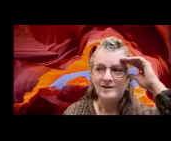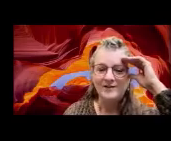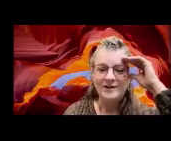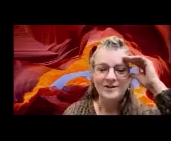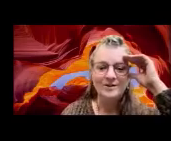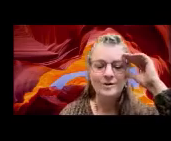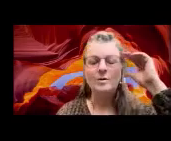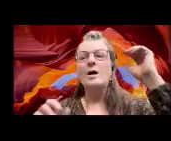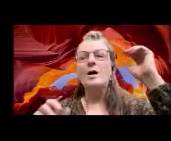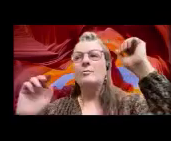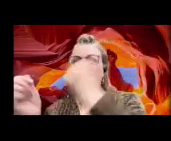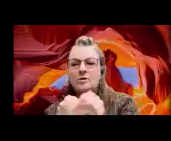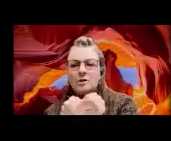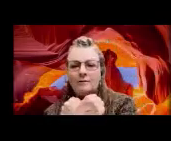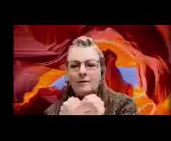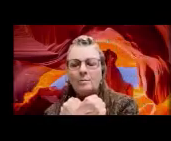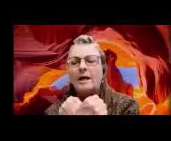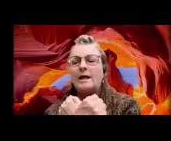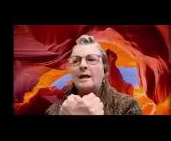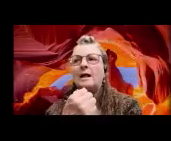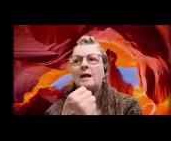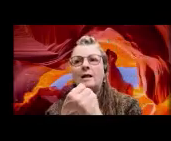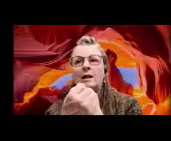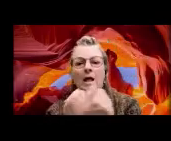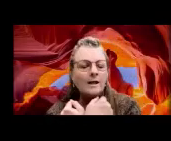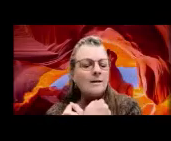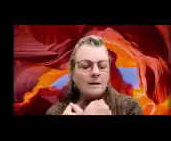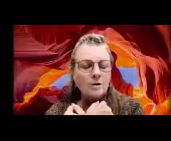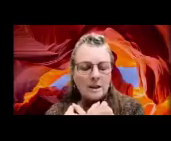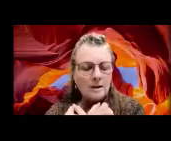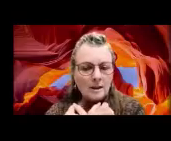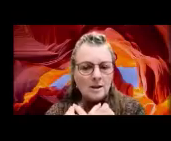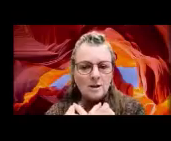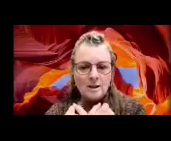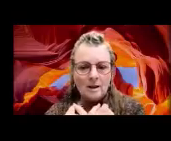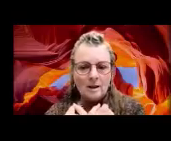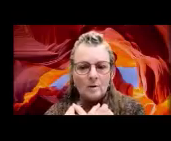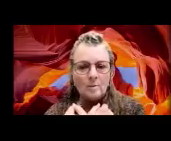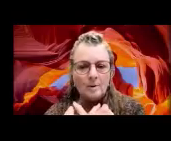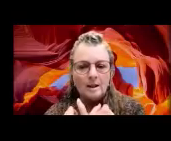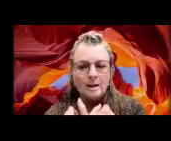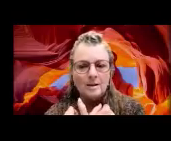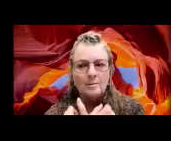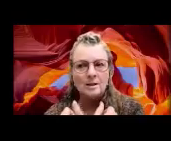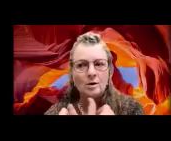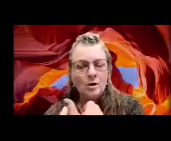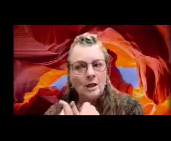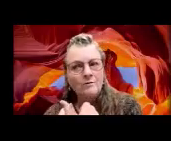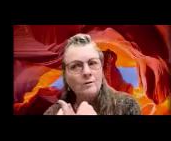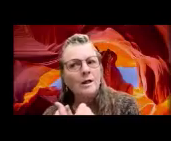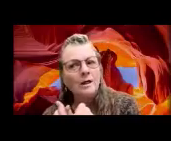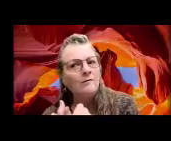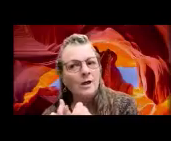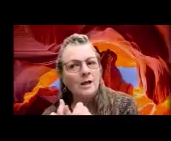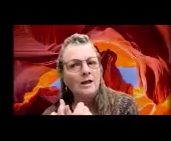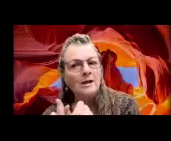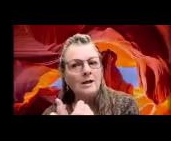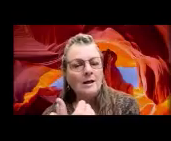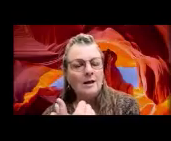know one girl who wraps herself in a blanket and lies underneath the kitchen table because that meets her need for recovery and